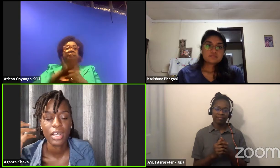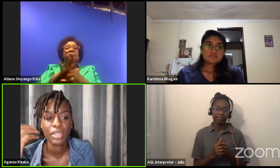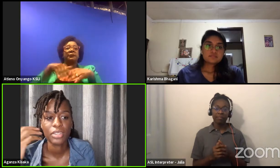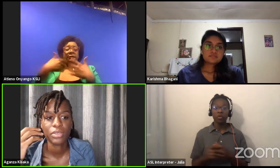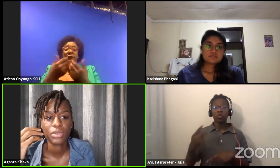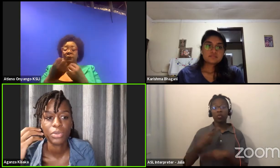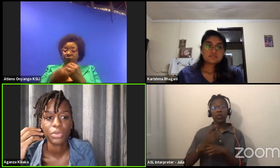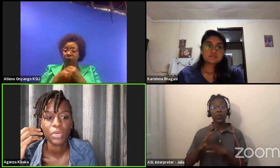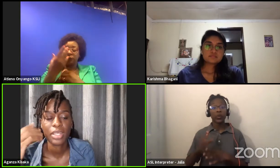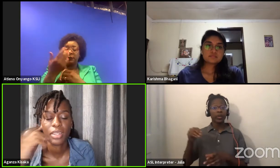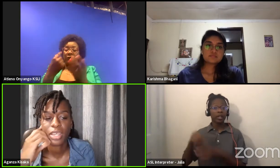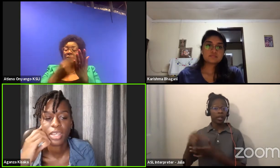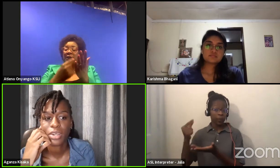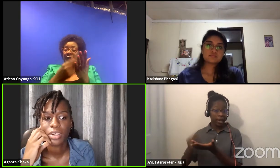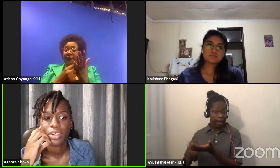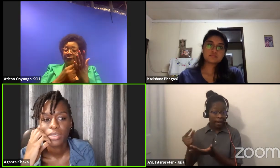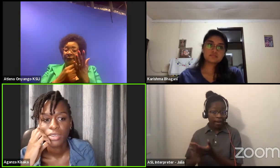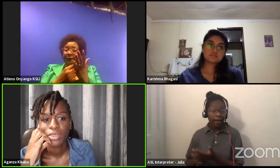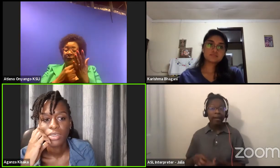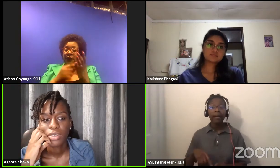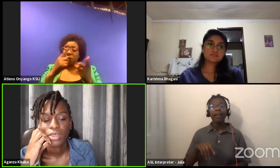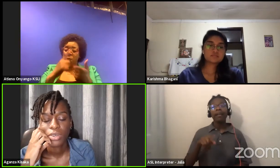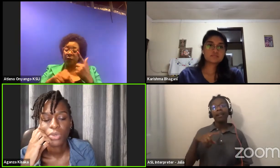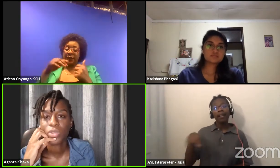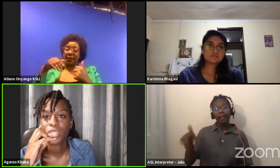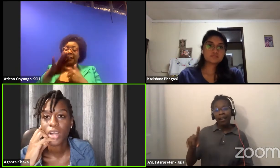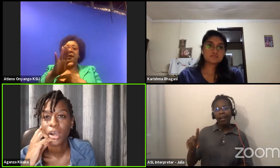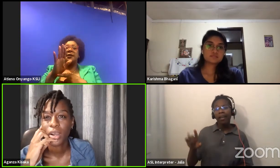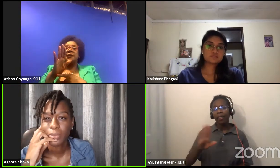and what their goals are.